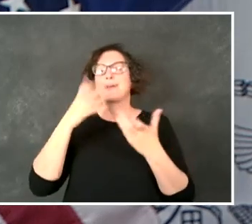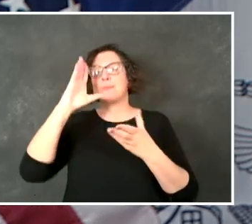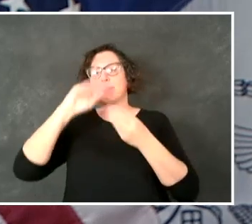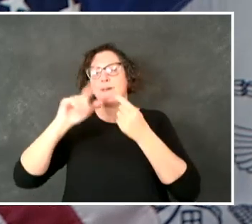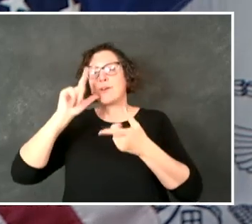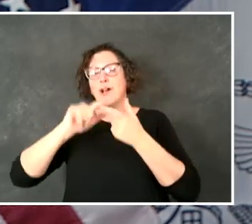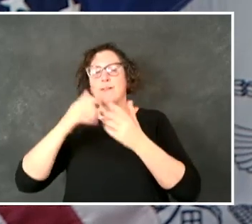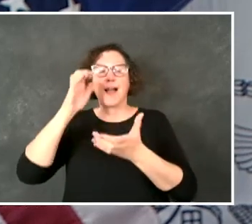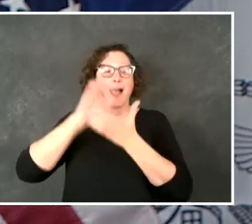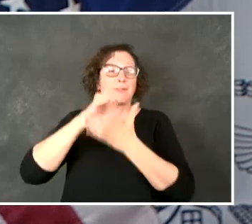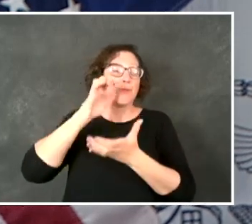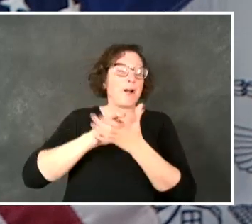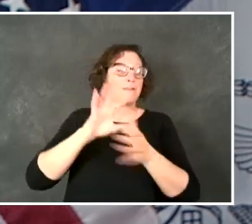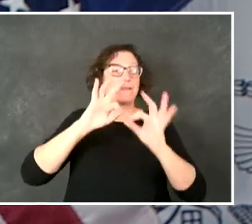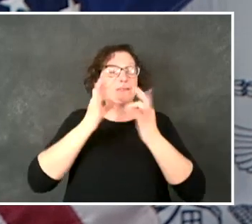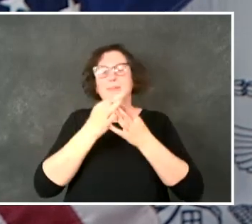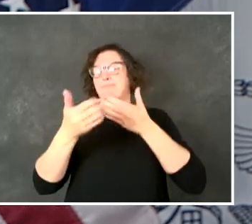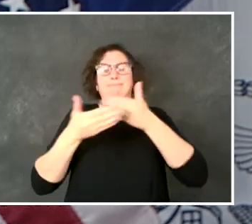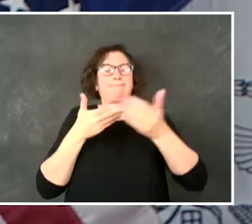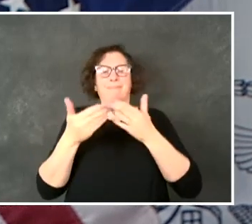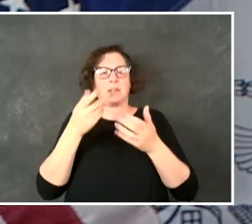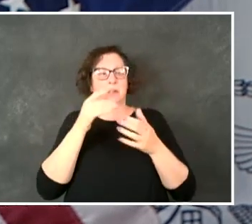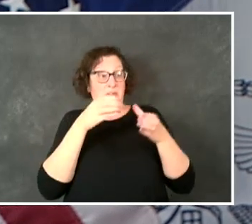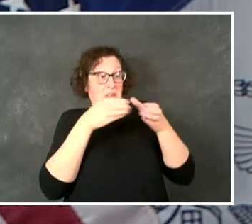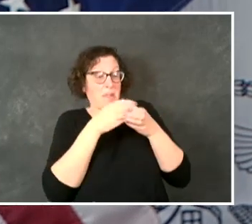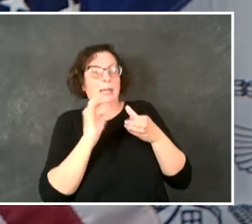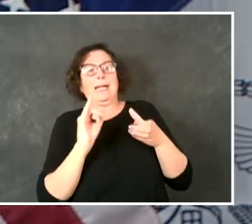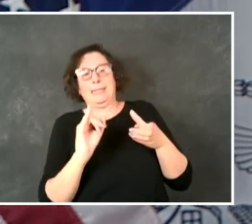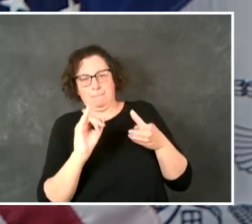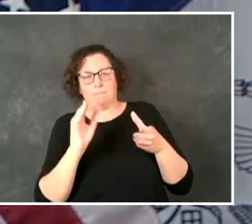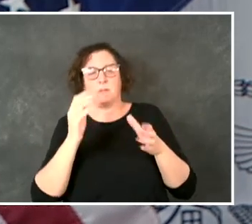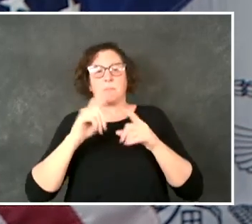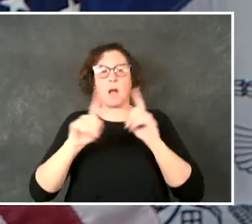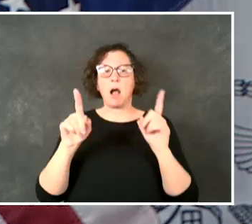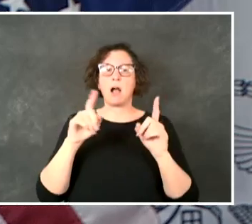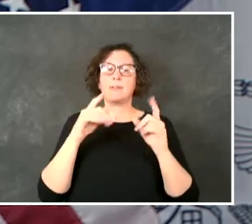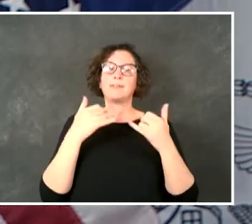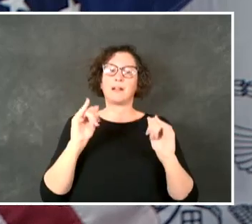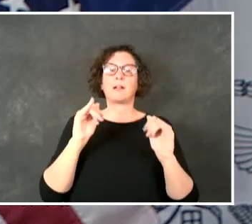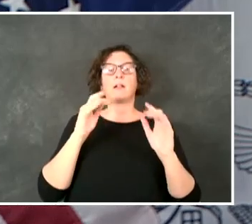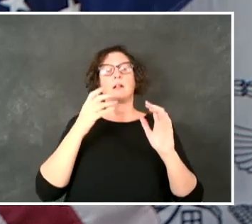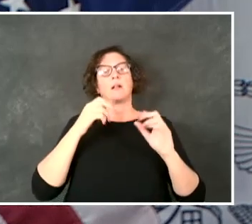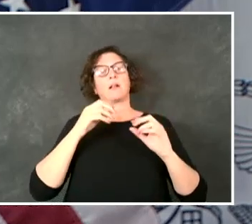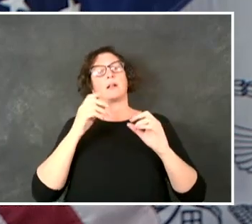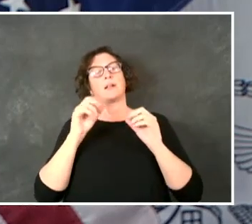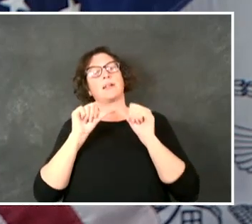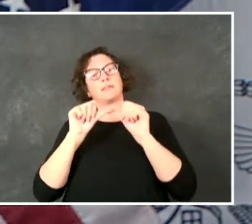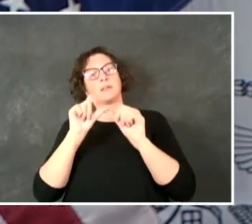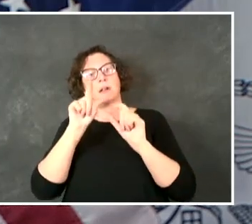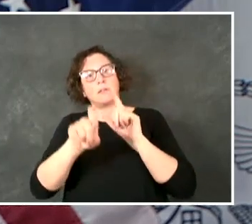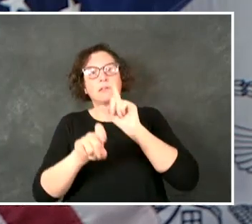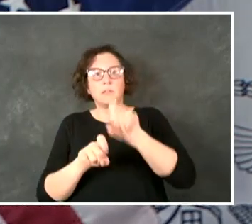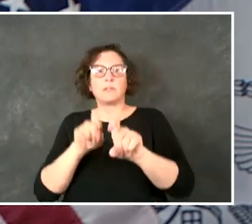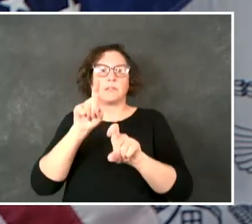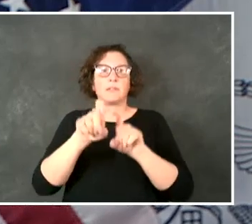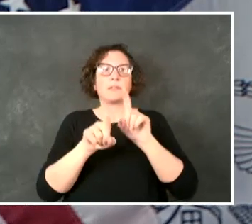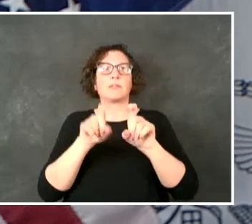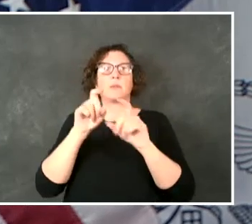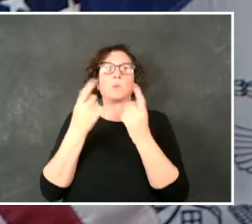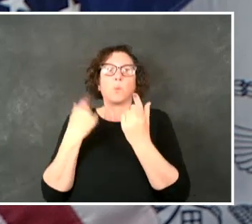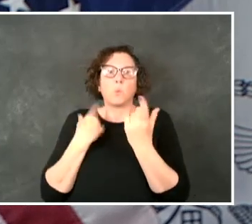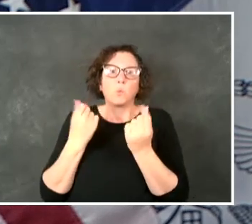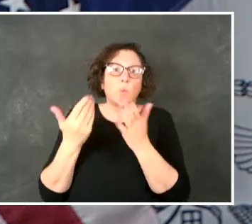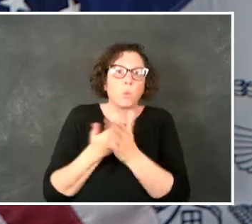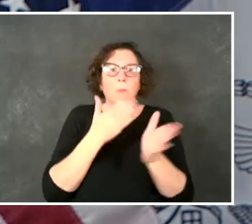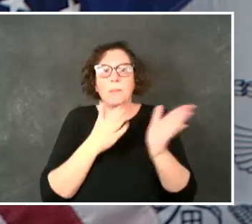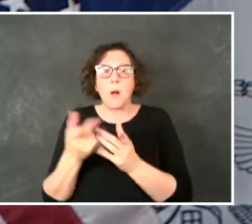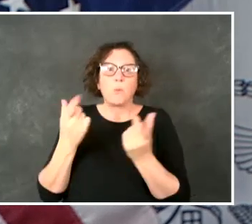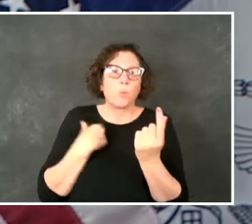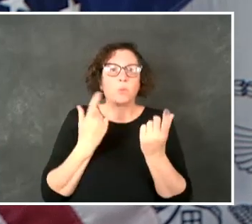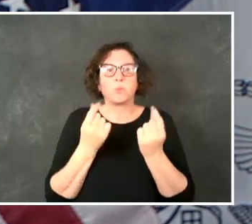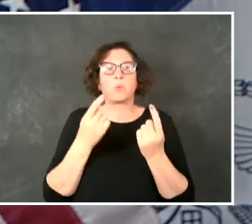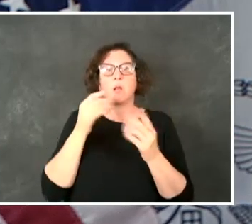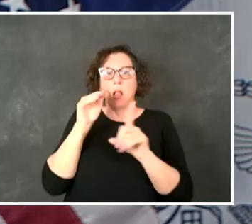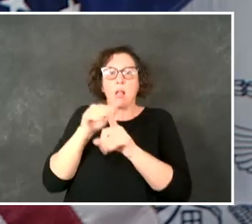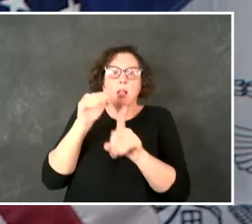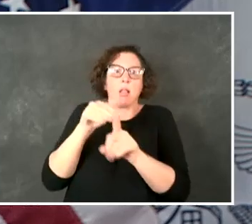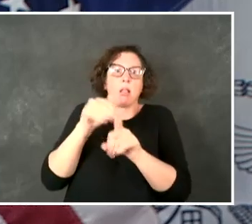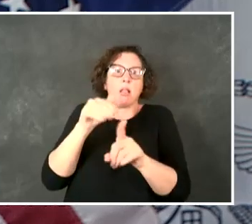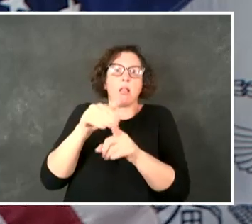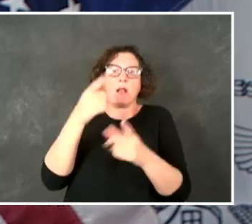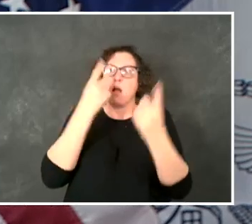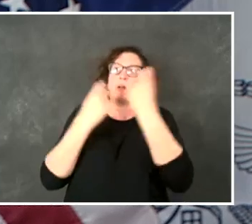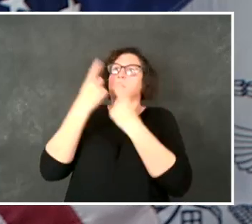LARGE.